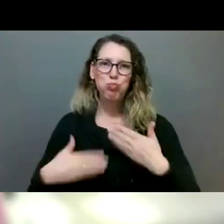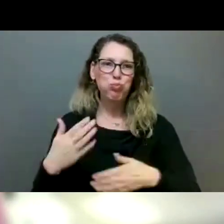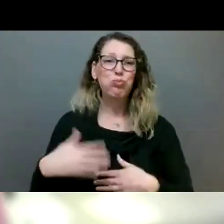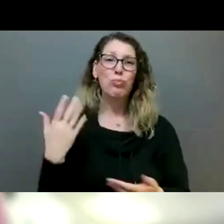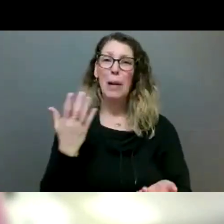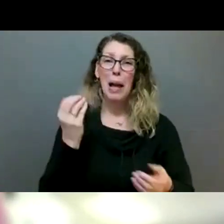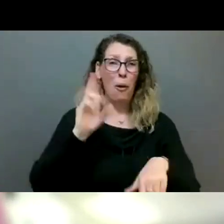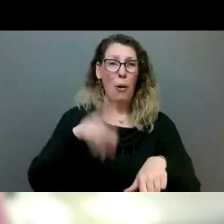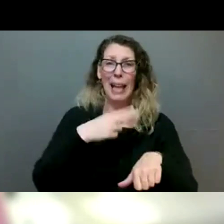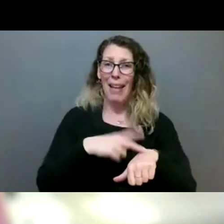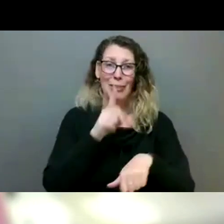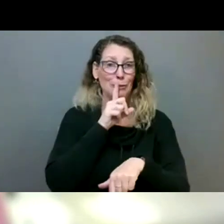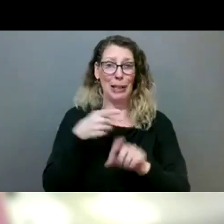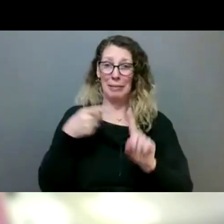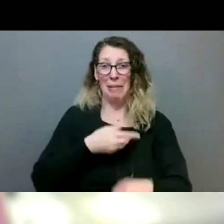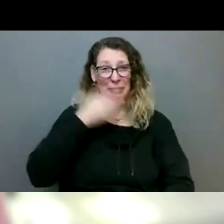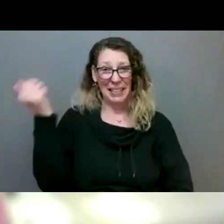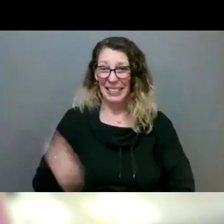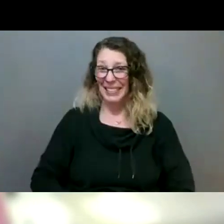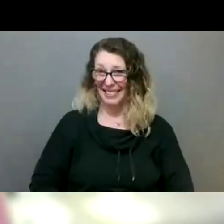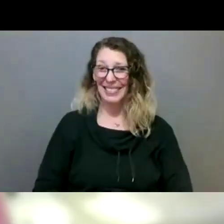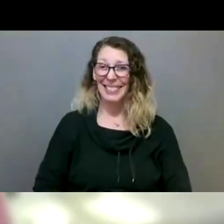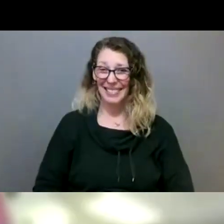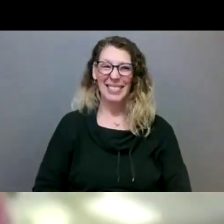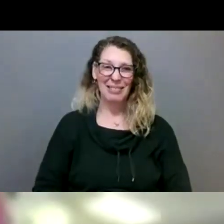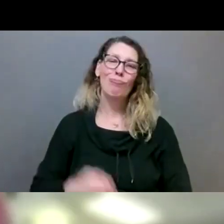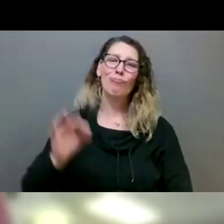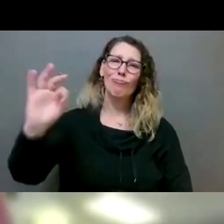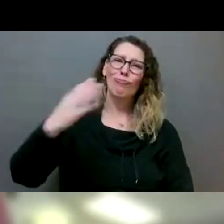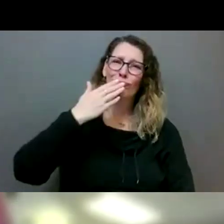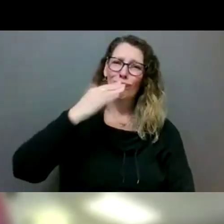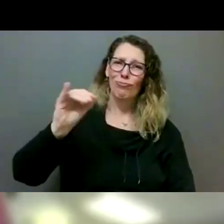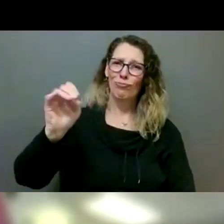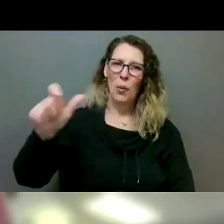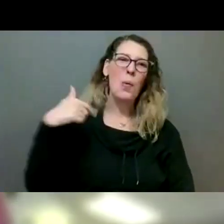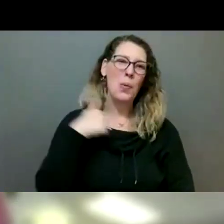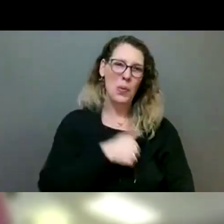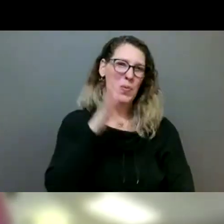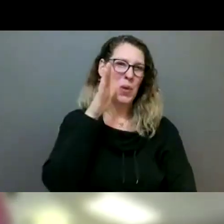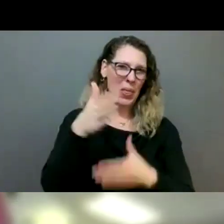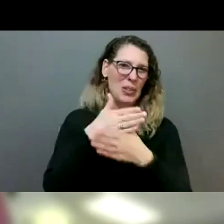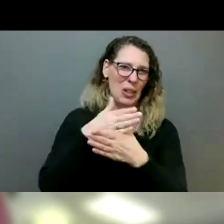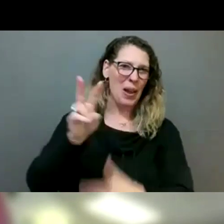is the best way to go, so yeah thanks. We will be sharing that video out to folks that